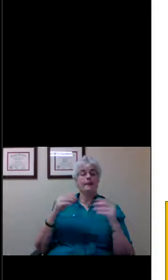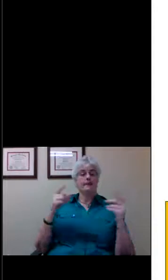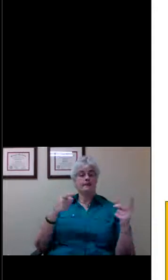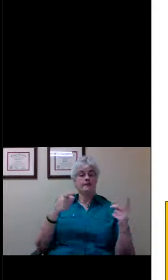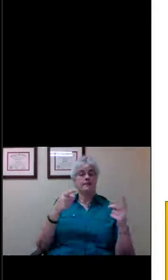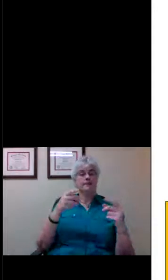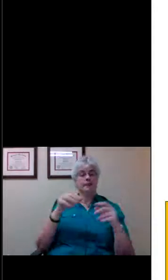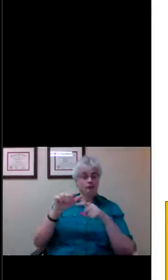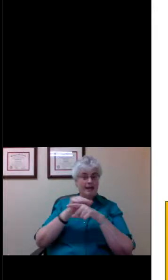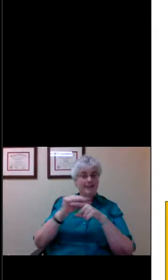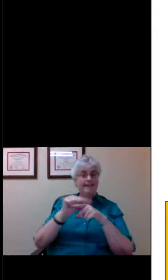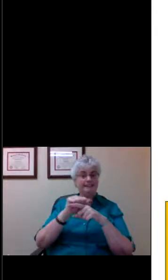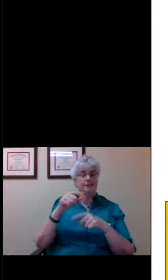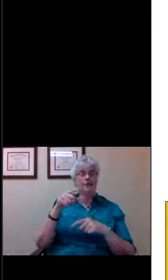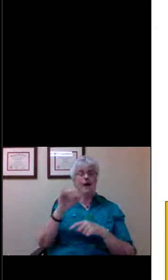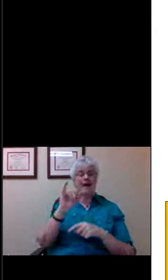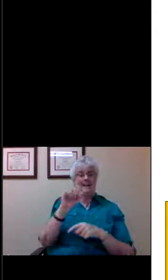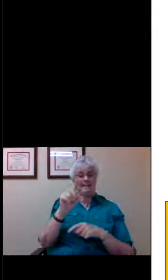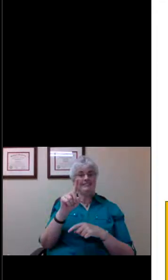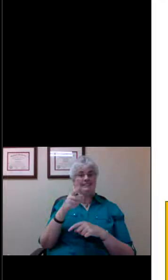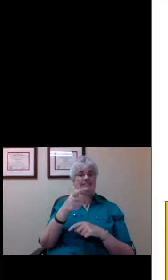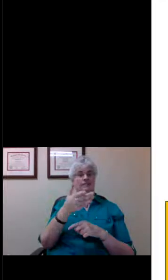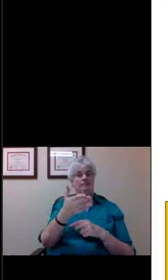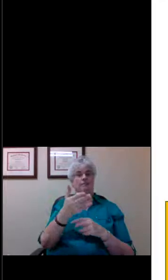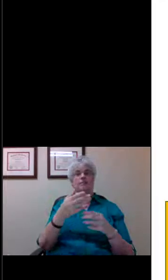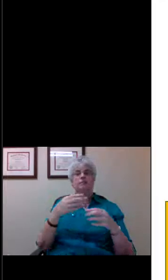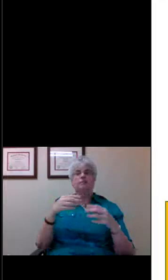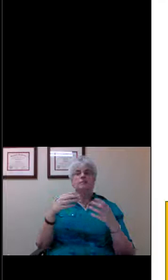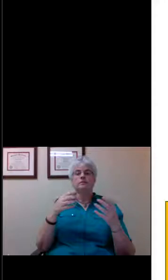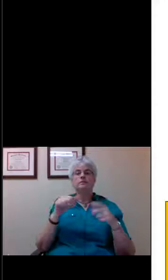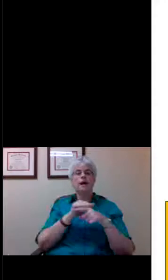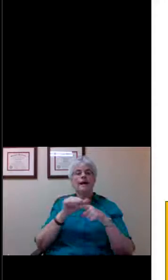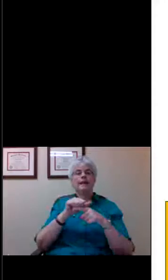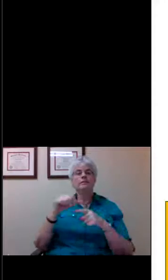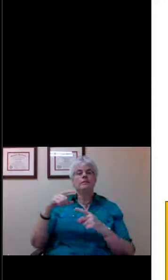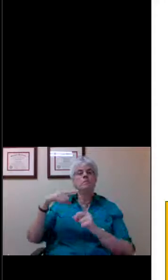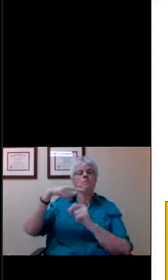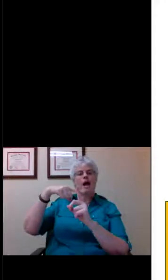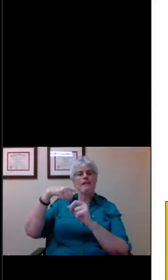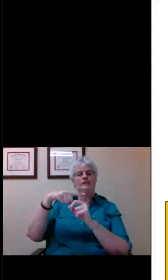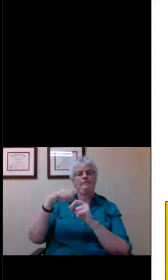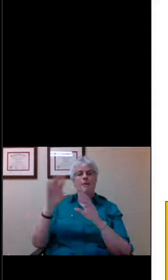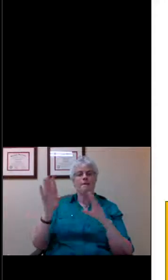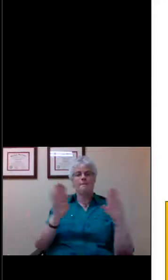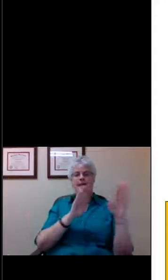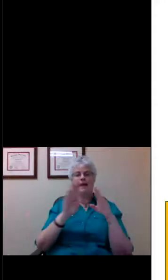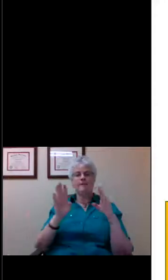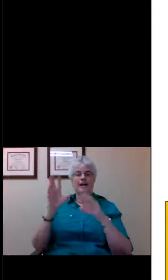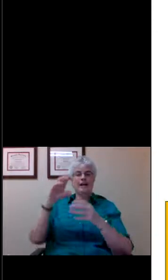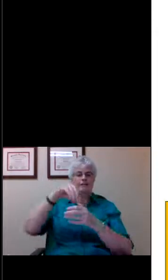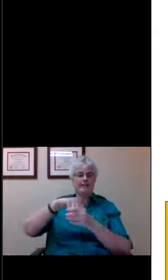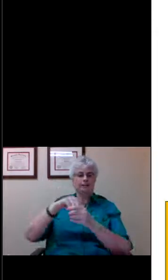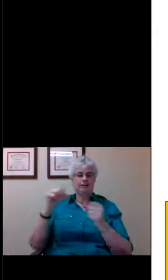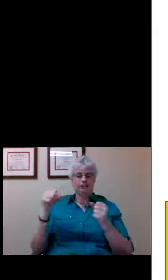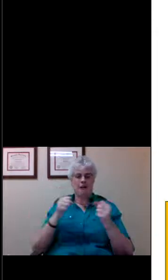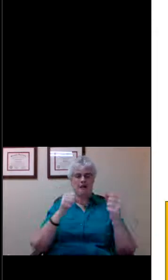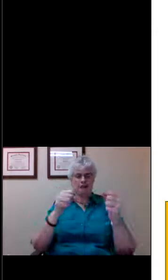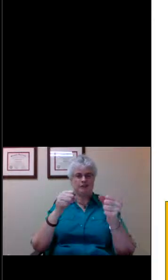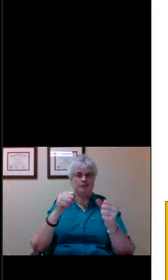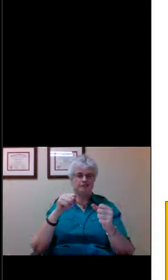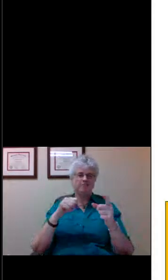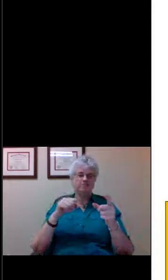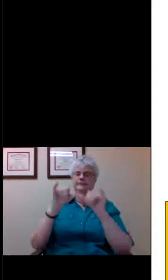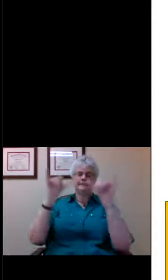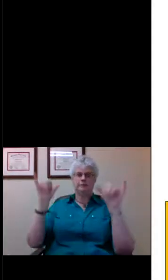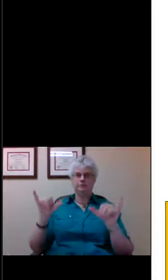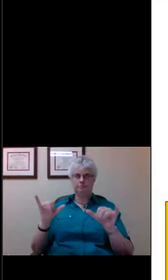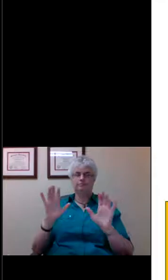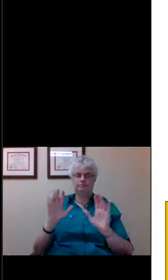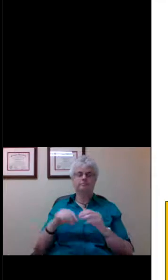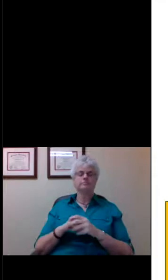So with those trainings for ISD staff, we were able to provide training and "positive behavioral